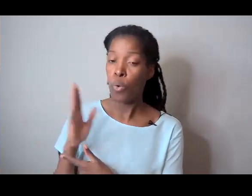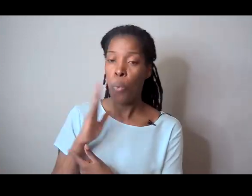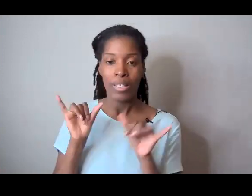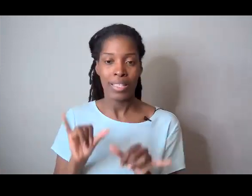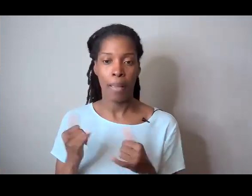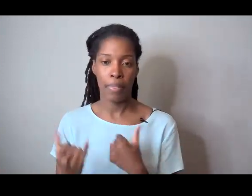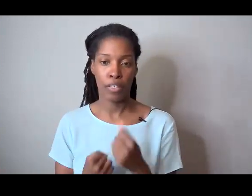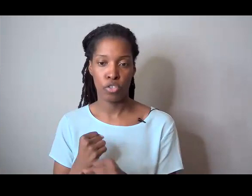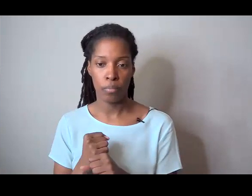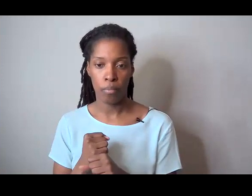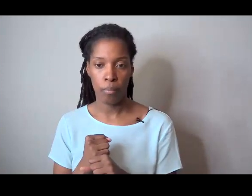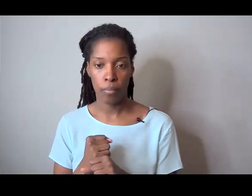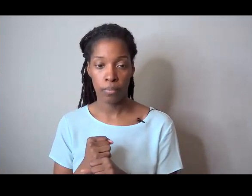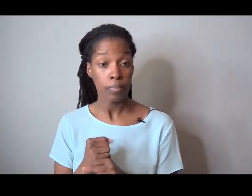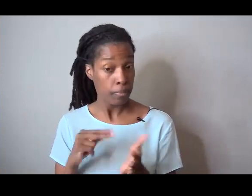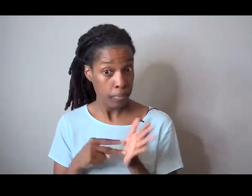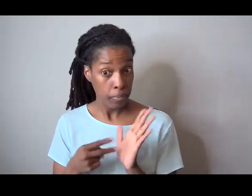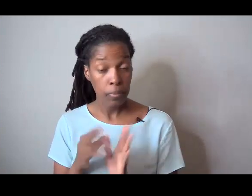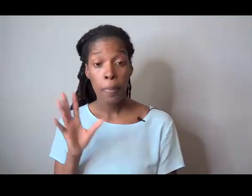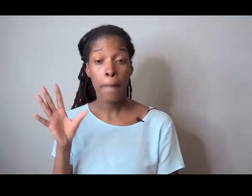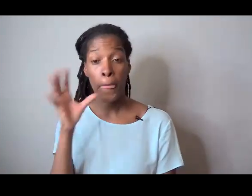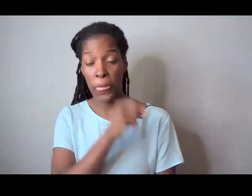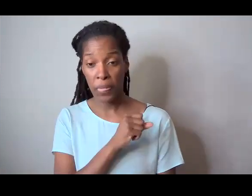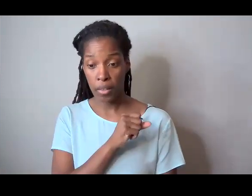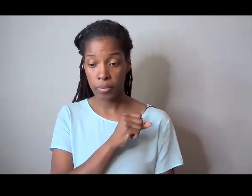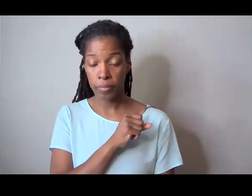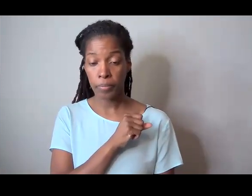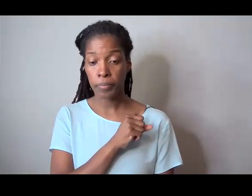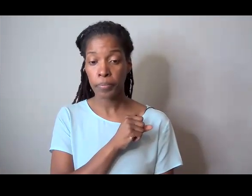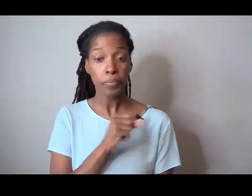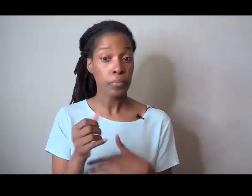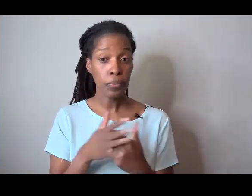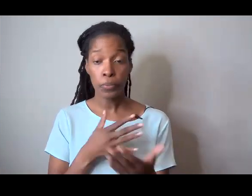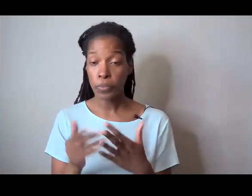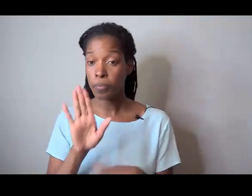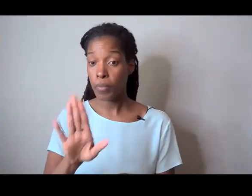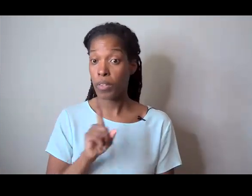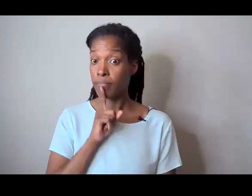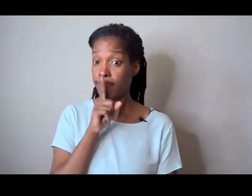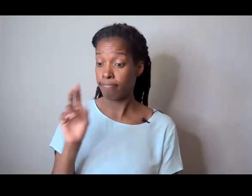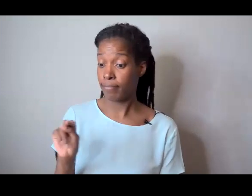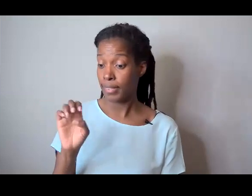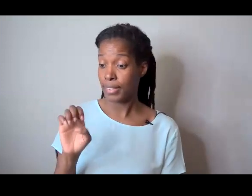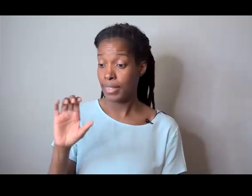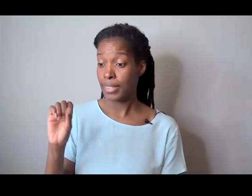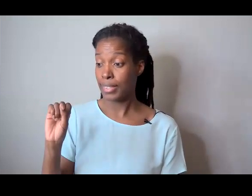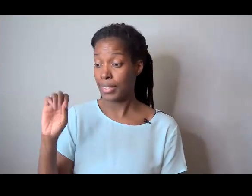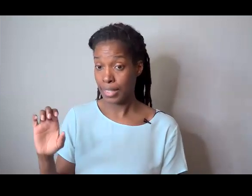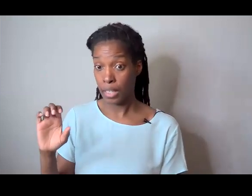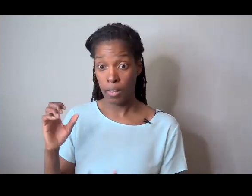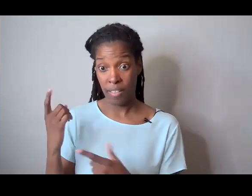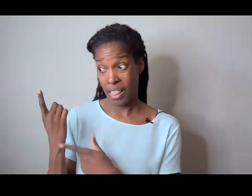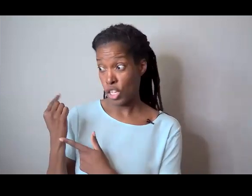So they'll assume whatever your actual NESE was for last year will be your NESE for next year.